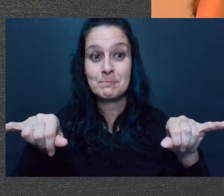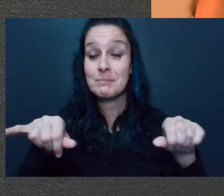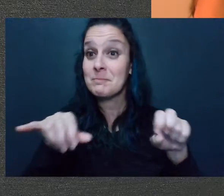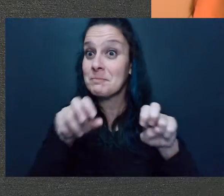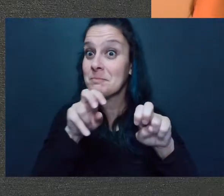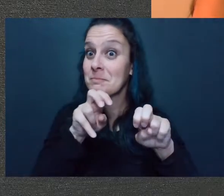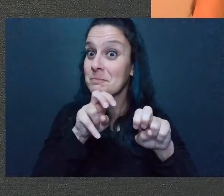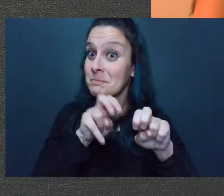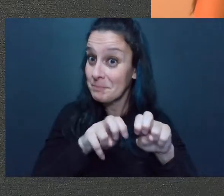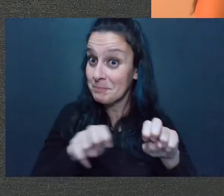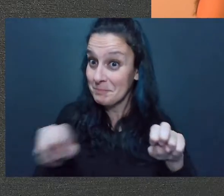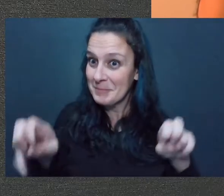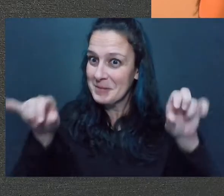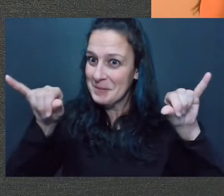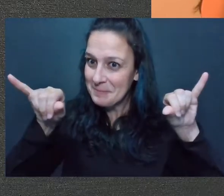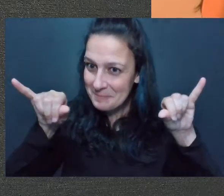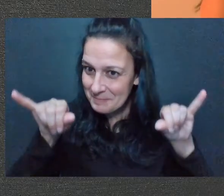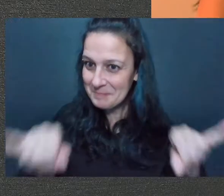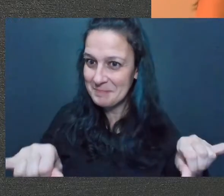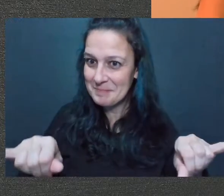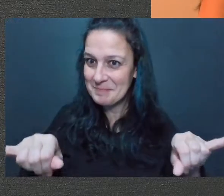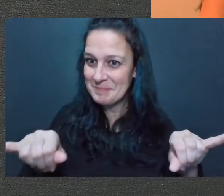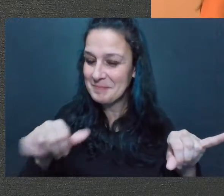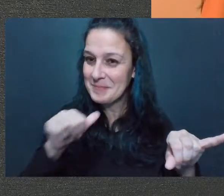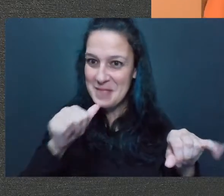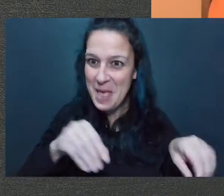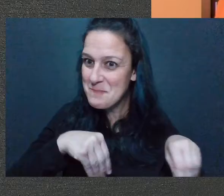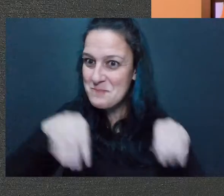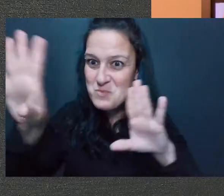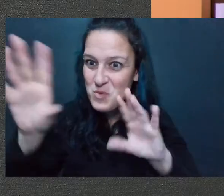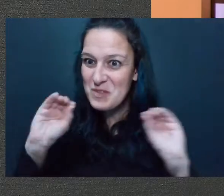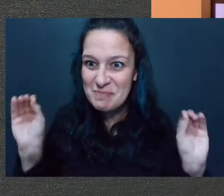and they didn't move.